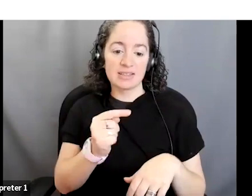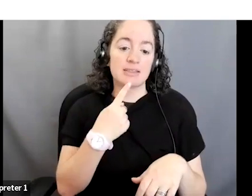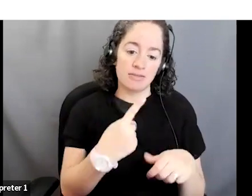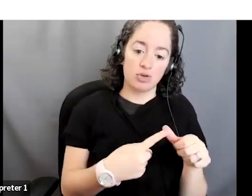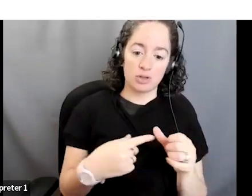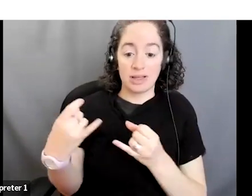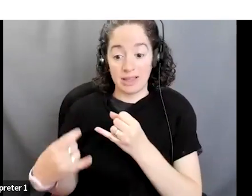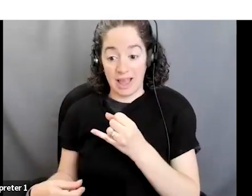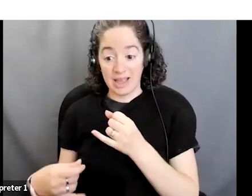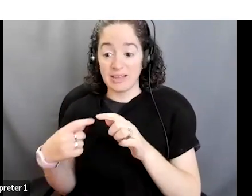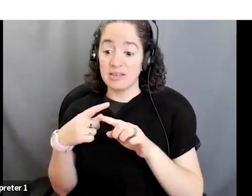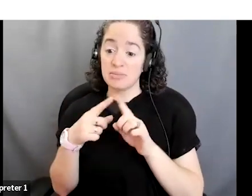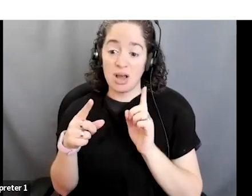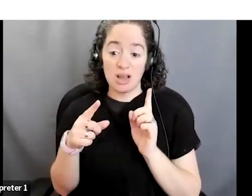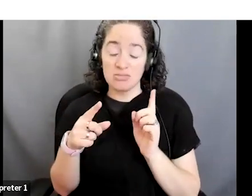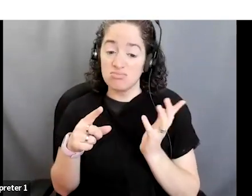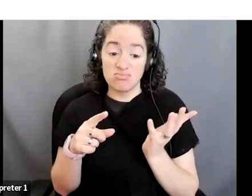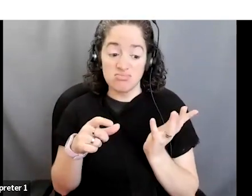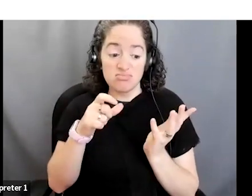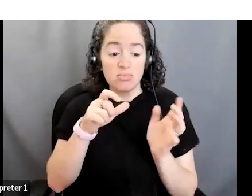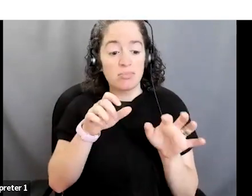but those were not programmatically associated.